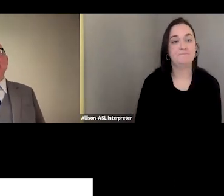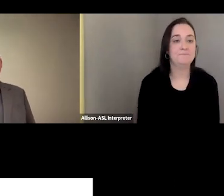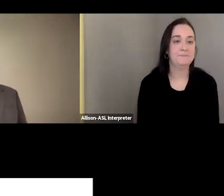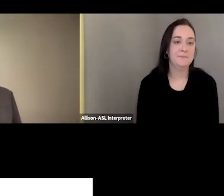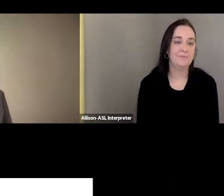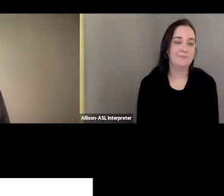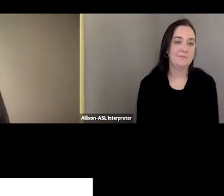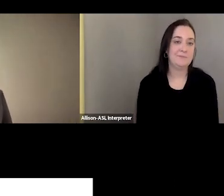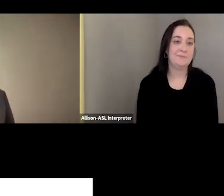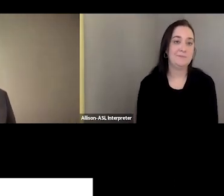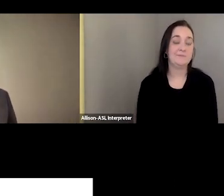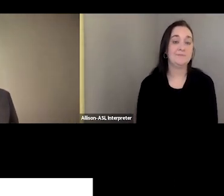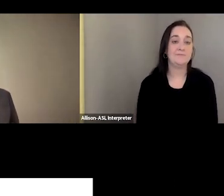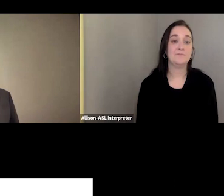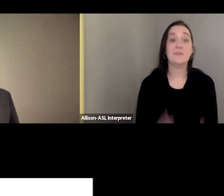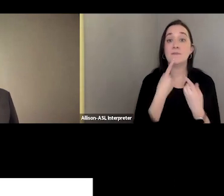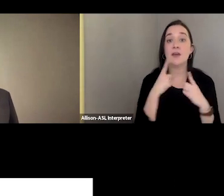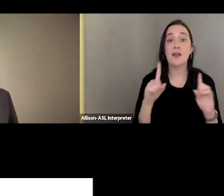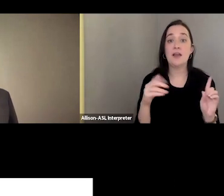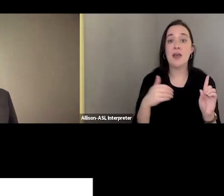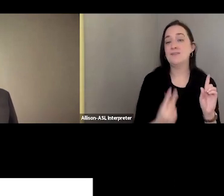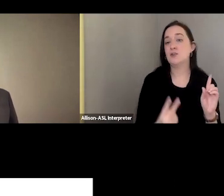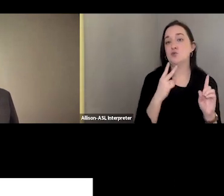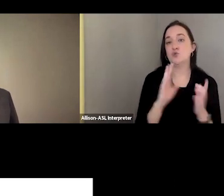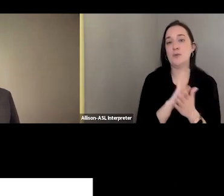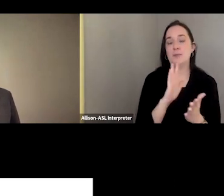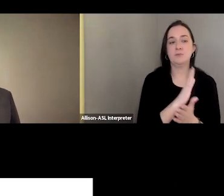Then finally, we have two papers, one that's currently under review. And a second,